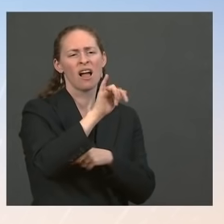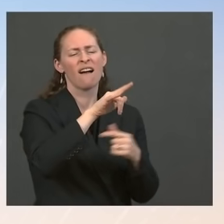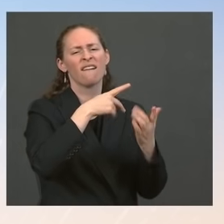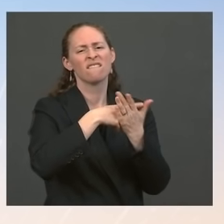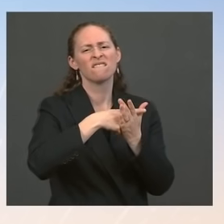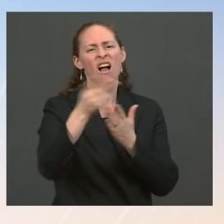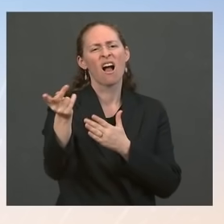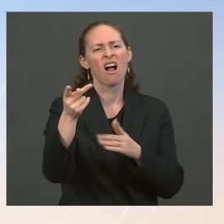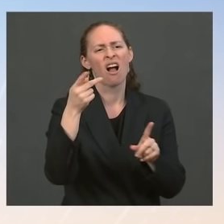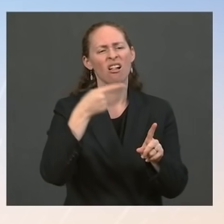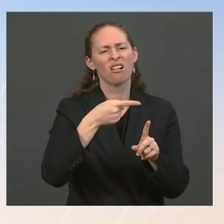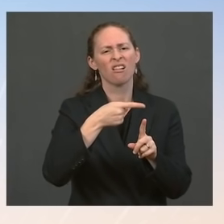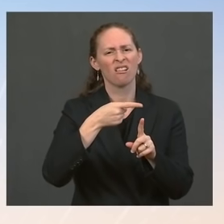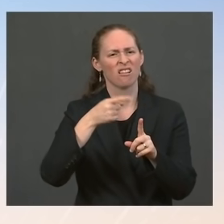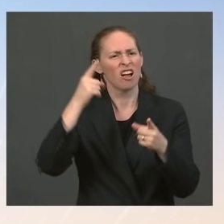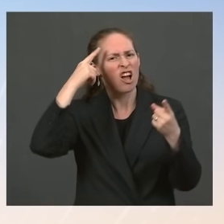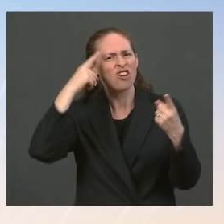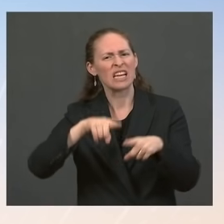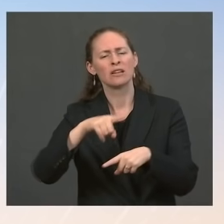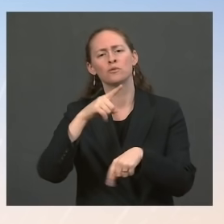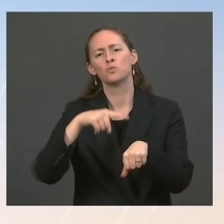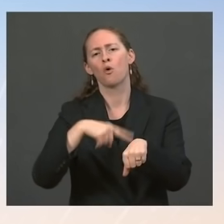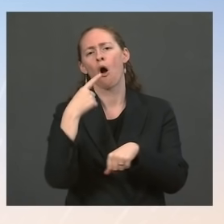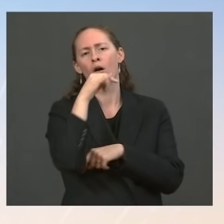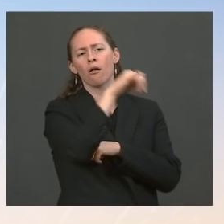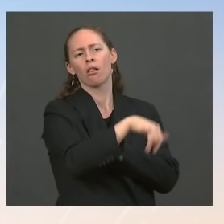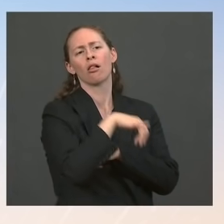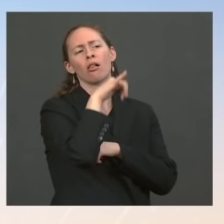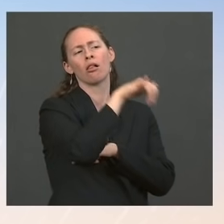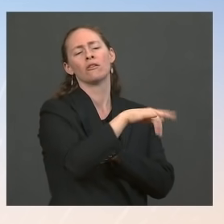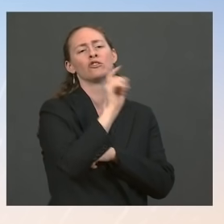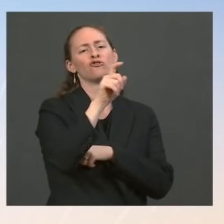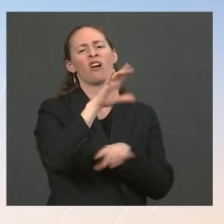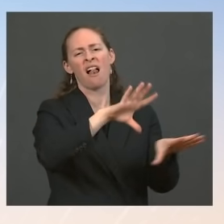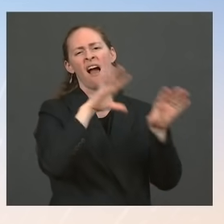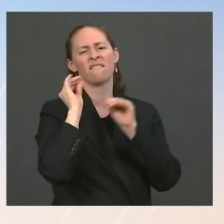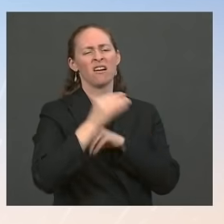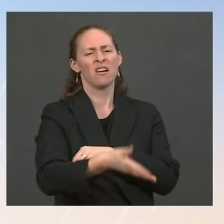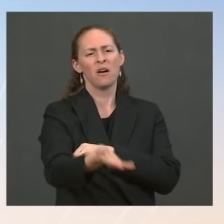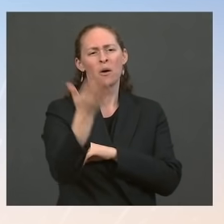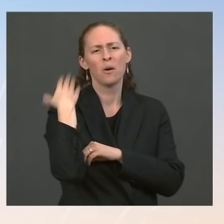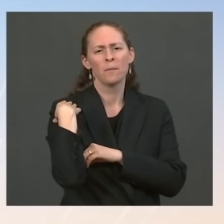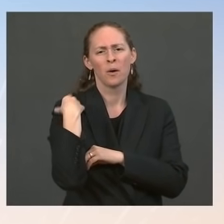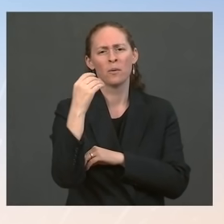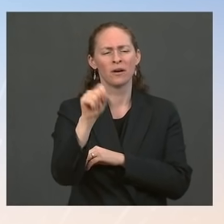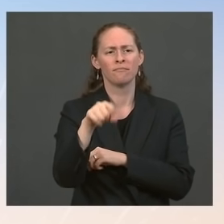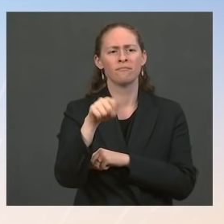for far too long, we should have withdrawn sooner, and that it was a war that was long overdue to come to an end.